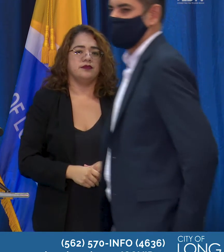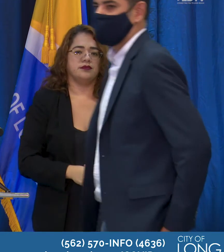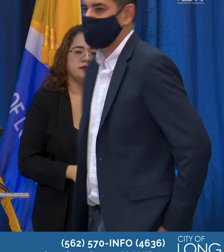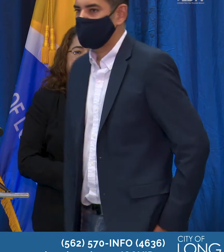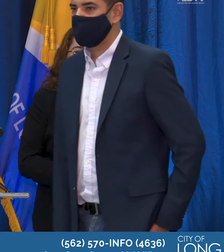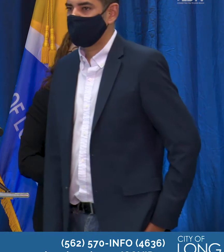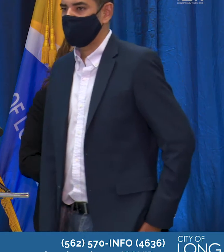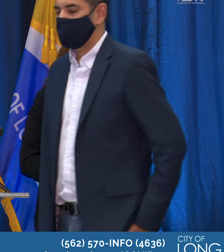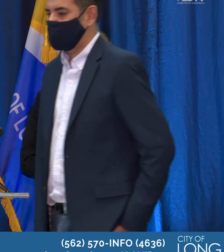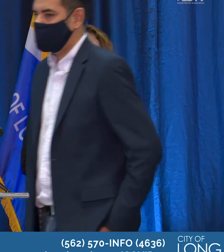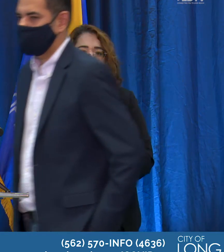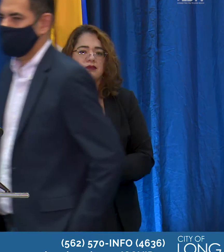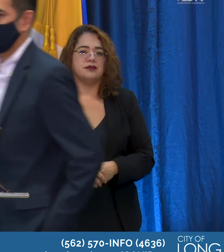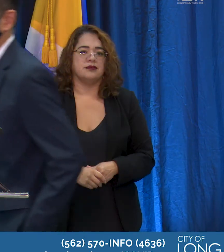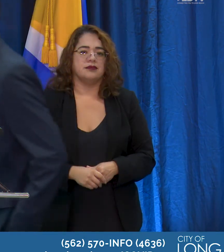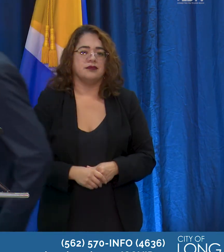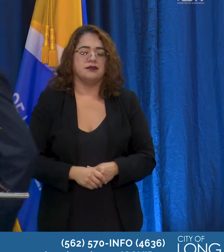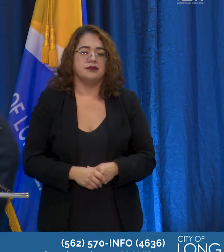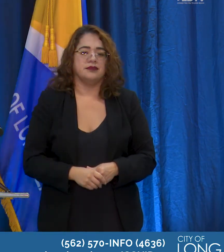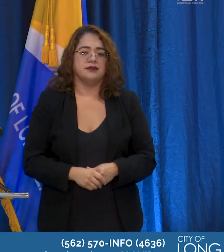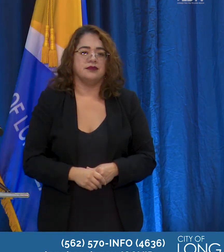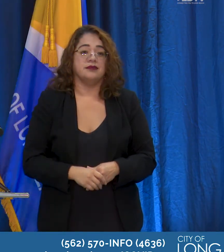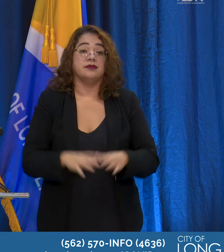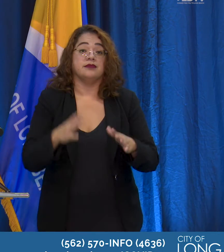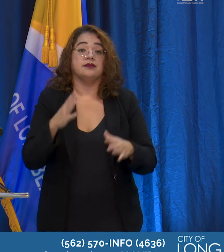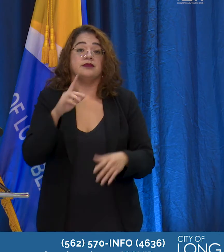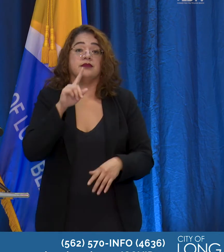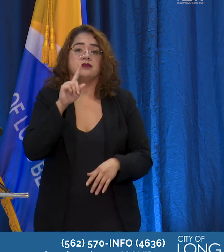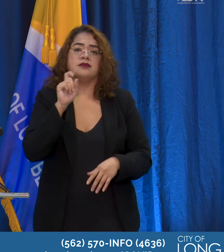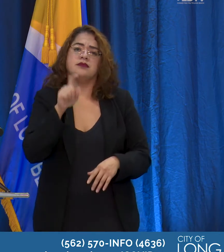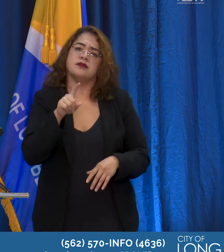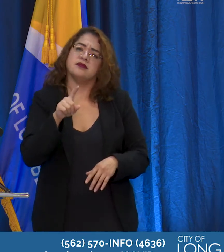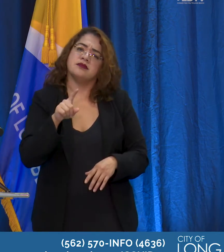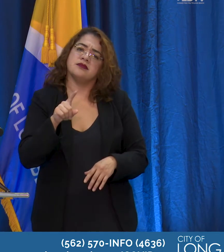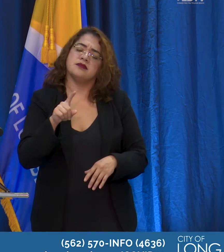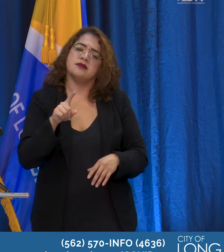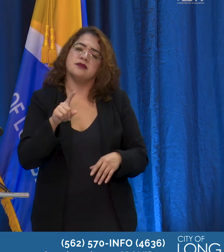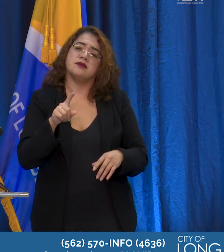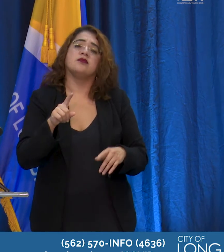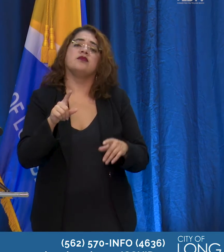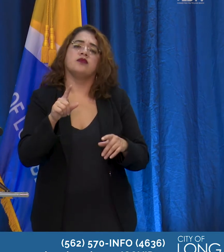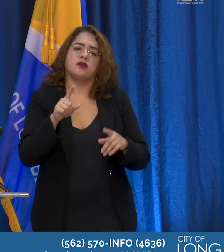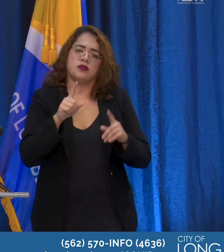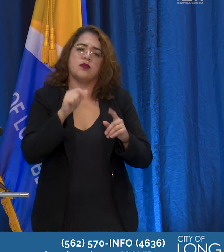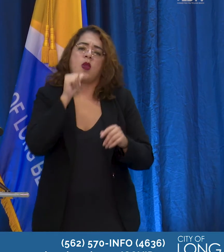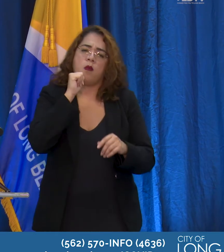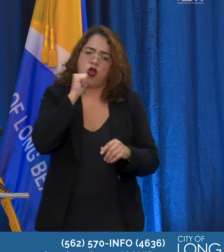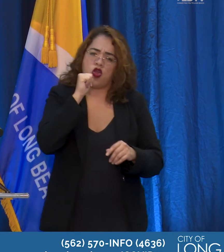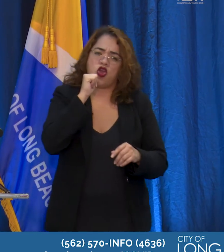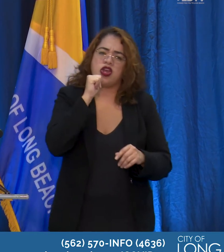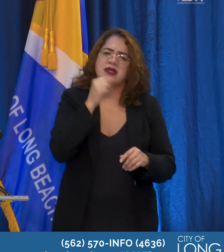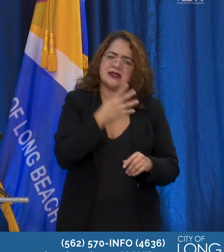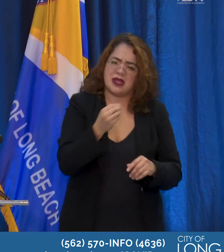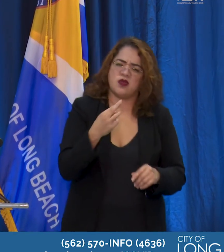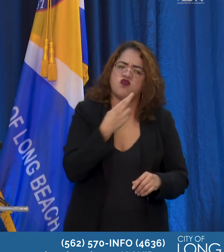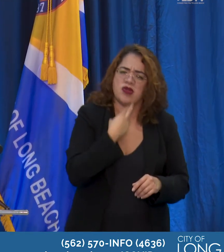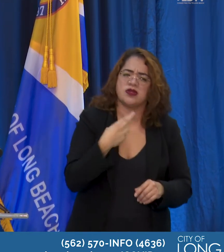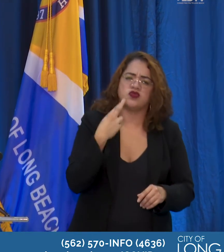more concerning about conversations on bars converting into restaurants. I don't know who would be more able to